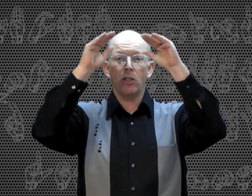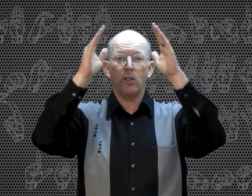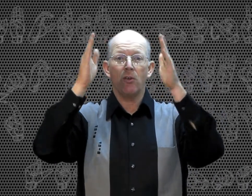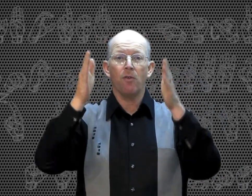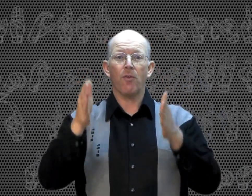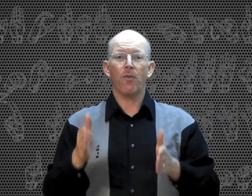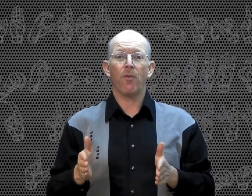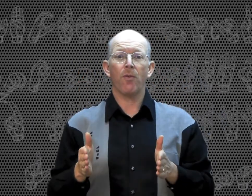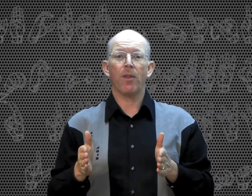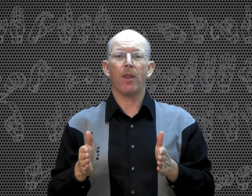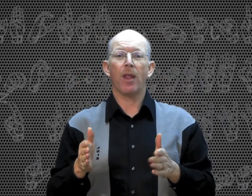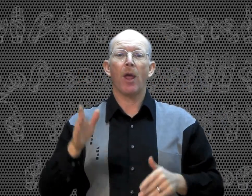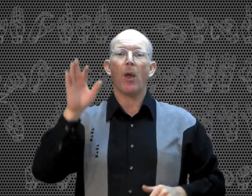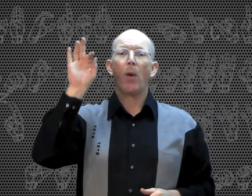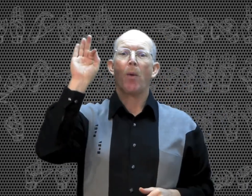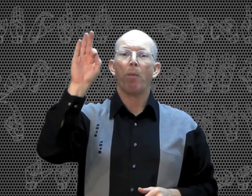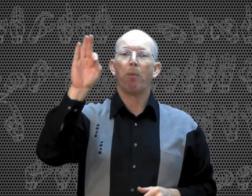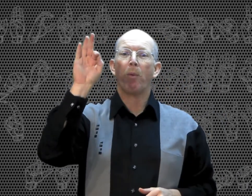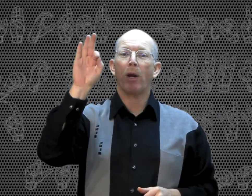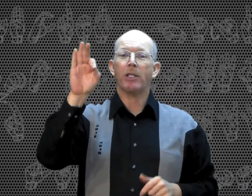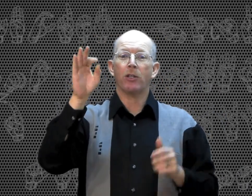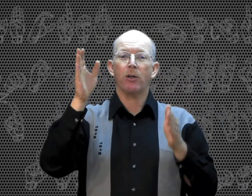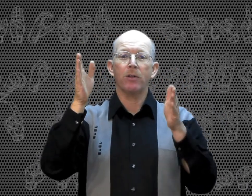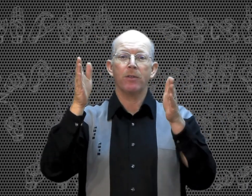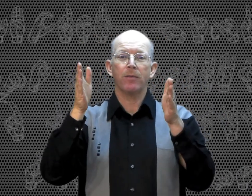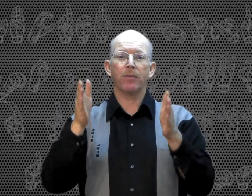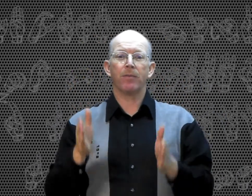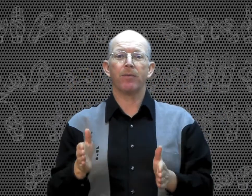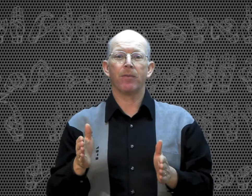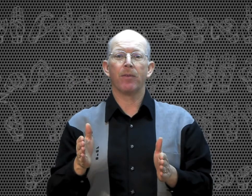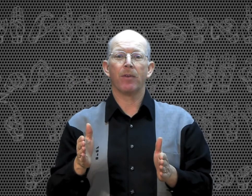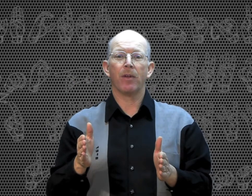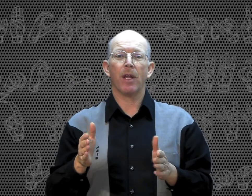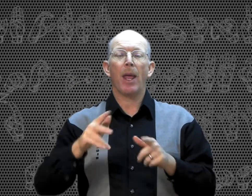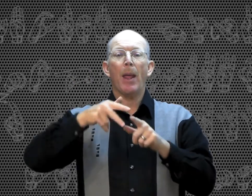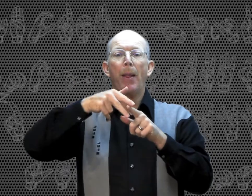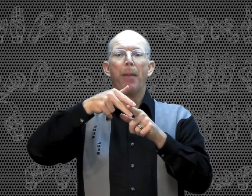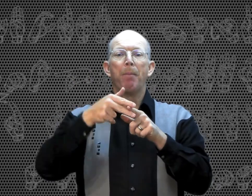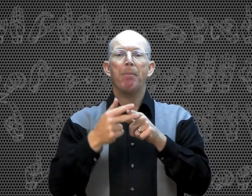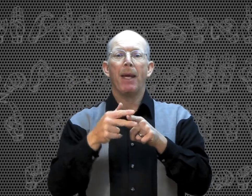TEACHER PREACHER